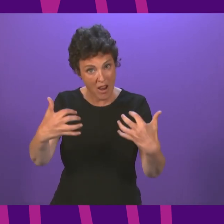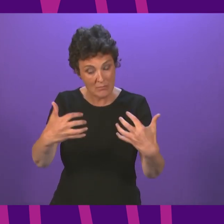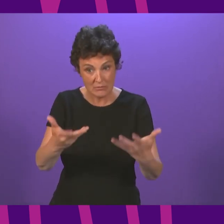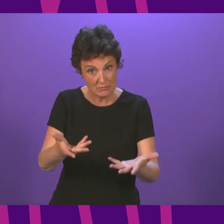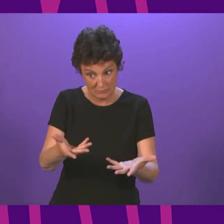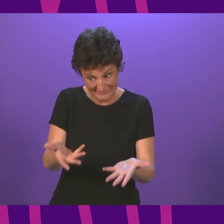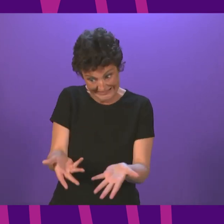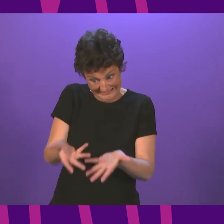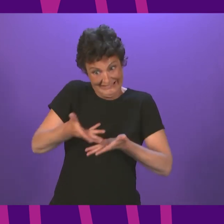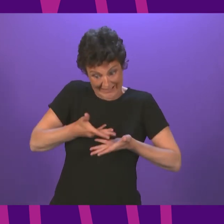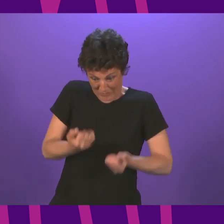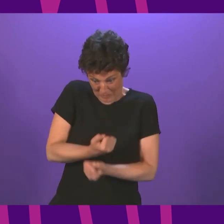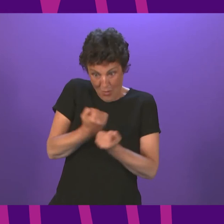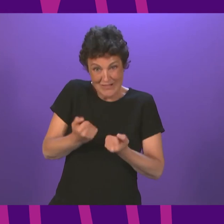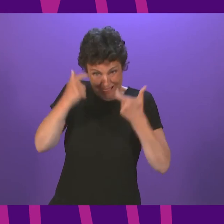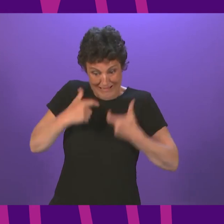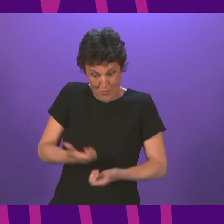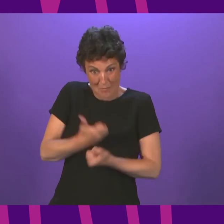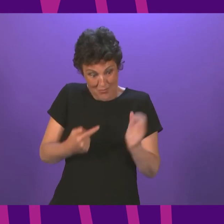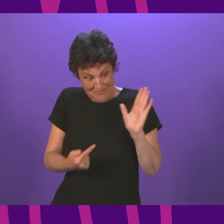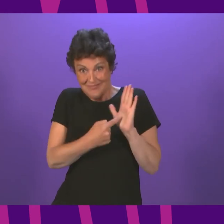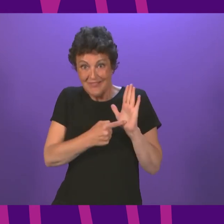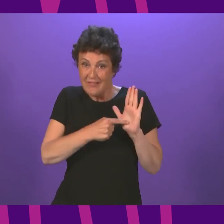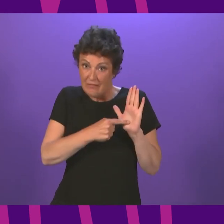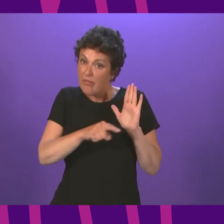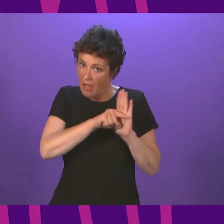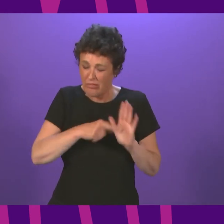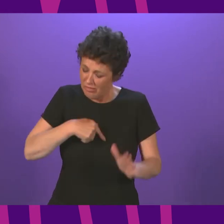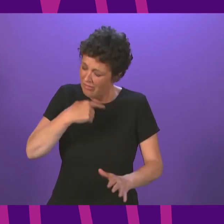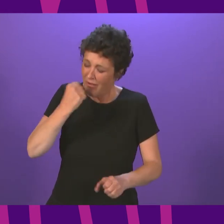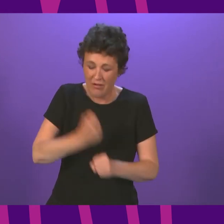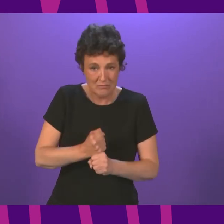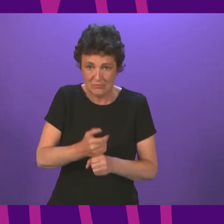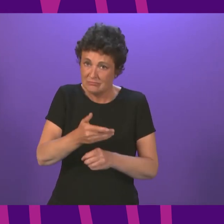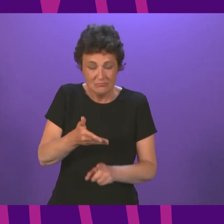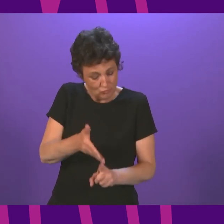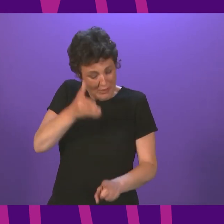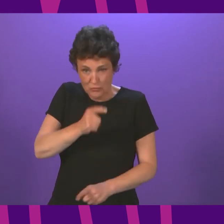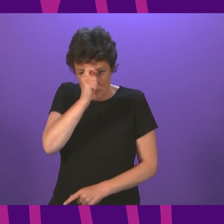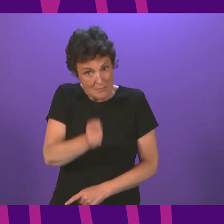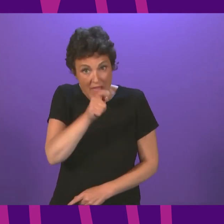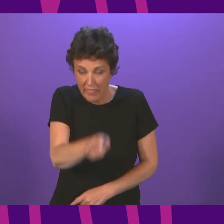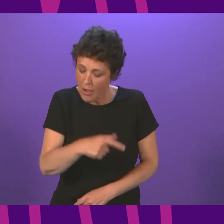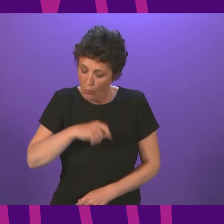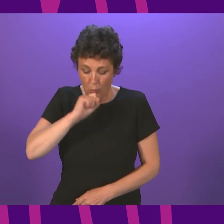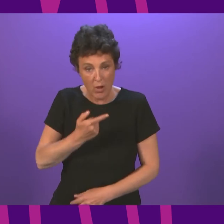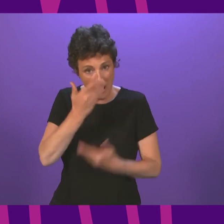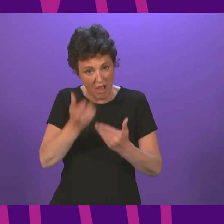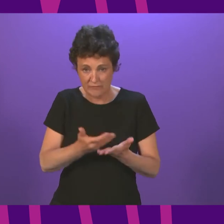degree of normality. In contrast, the Deputy First Minister has said that the extraordinary and unprecedented powers for ministers must be extended for at least another—